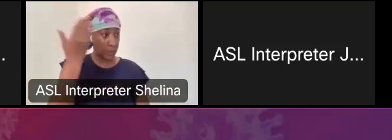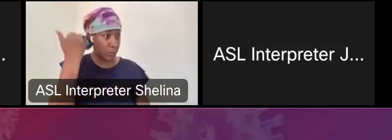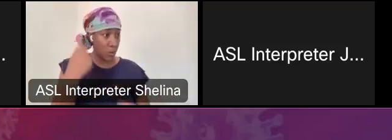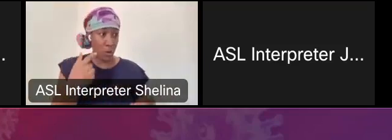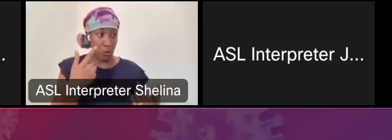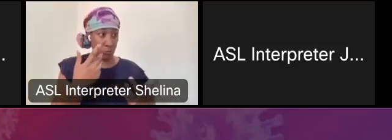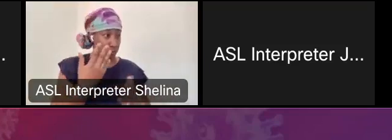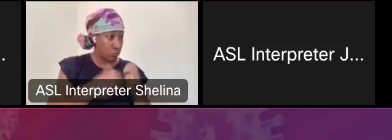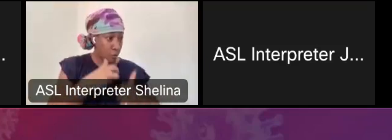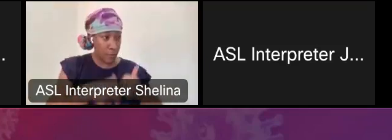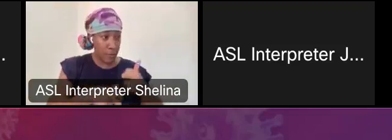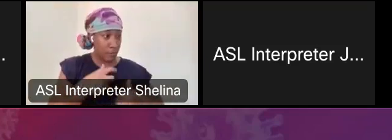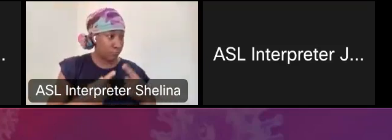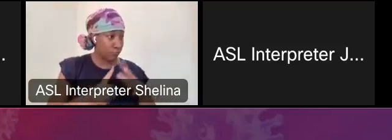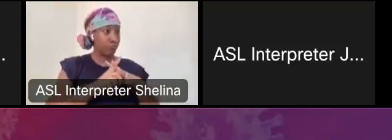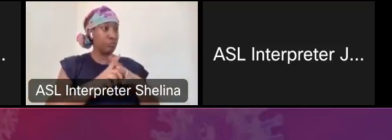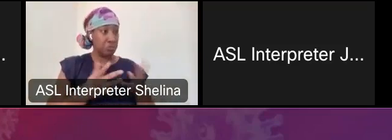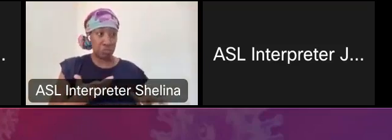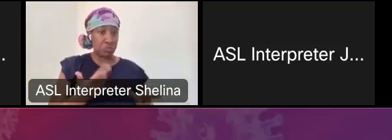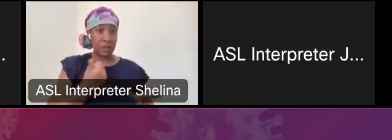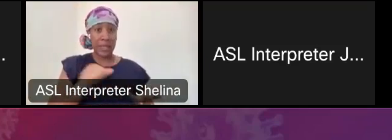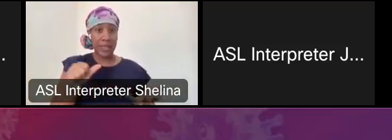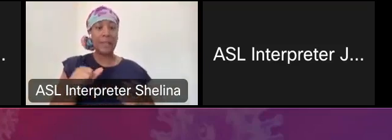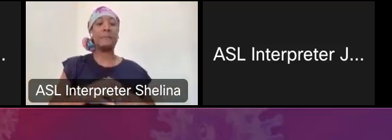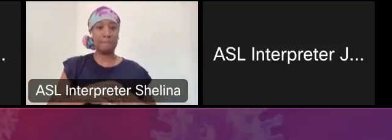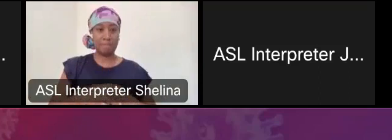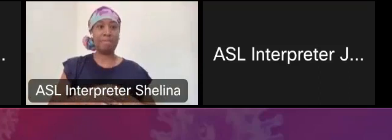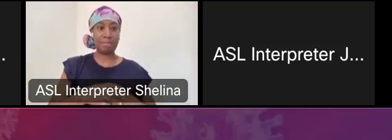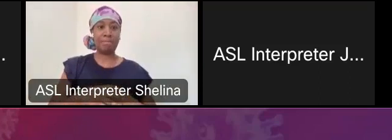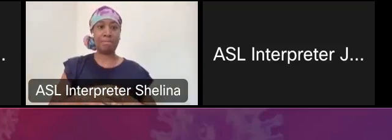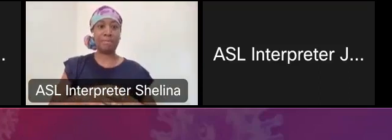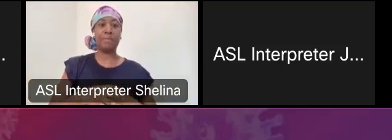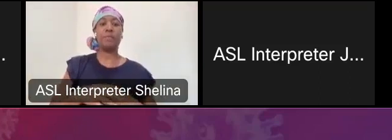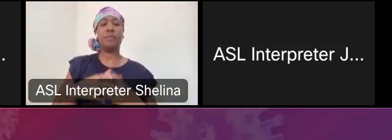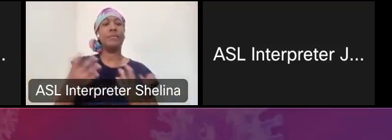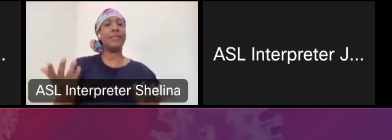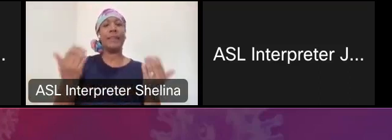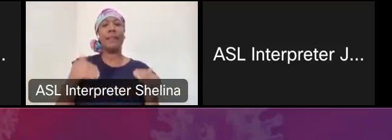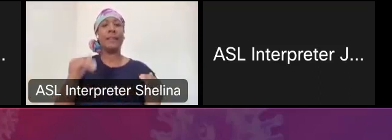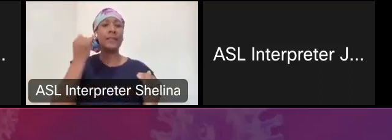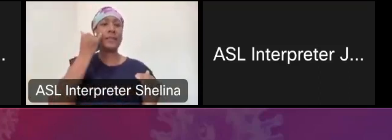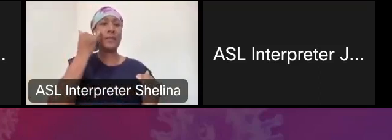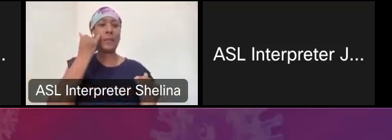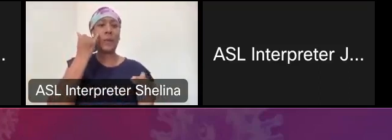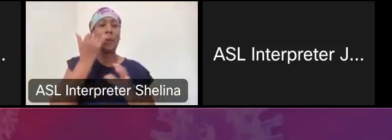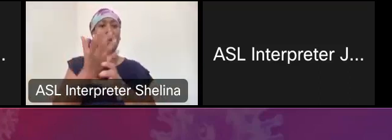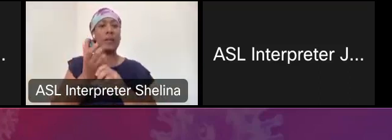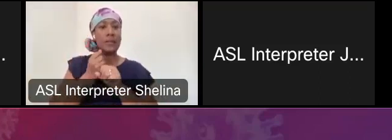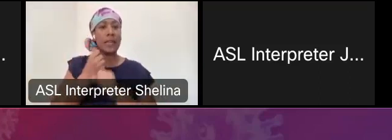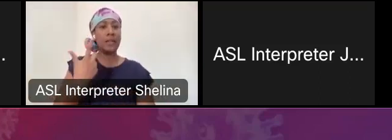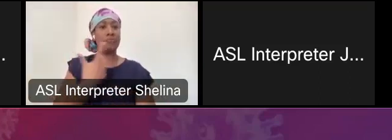Next now, let's talk about what happens after someone gets through covered 19 vaccination.